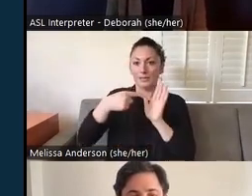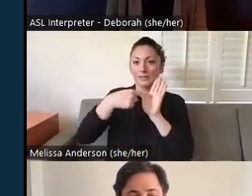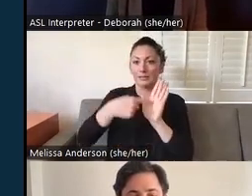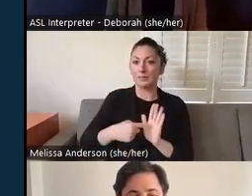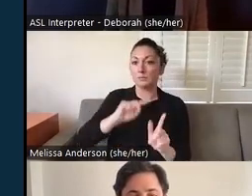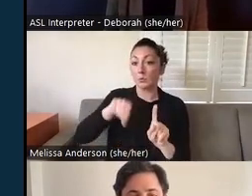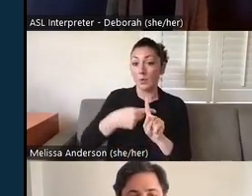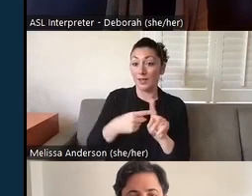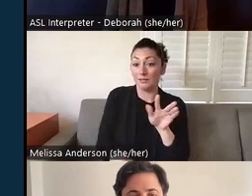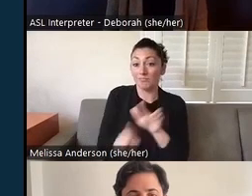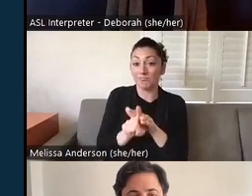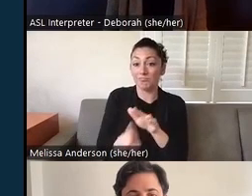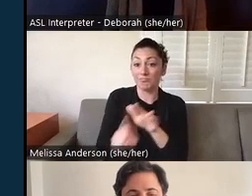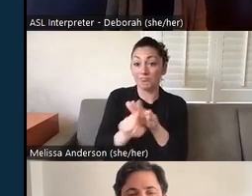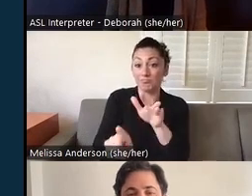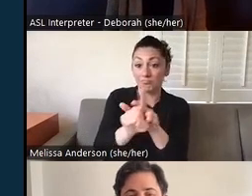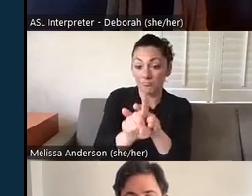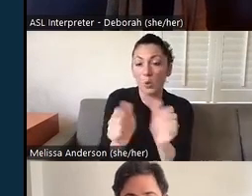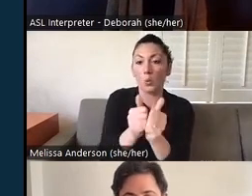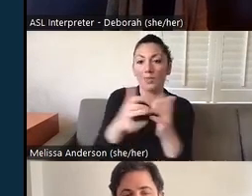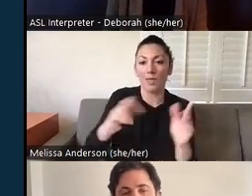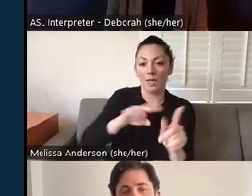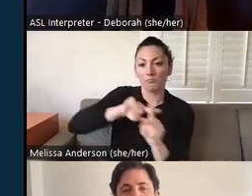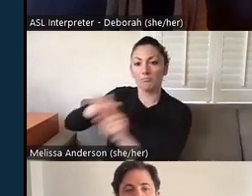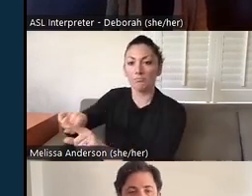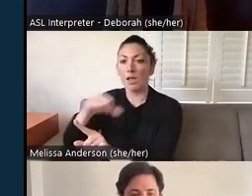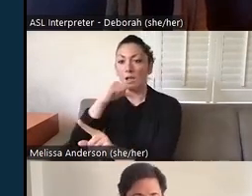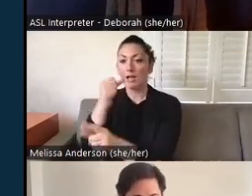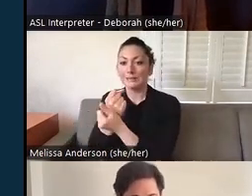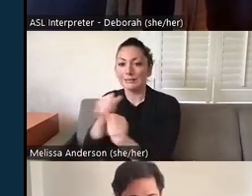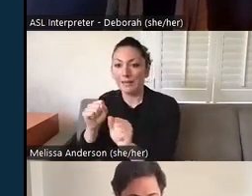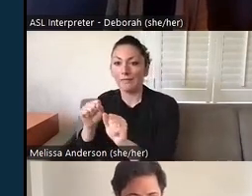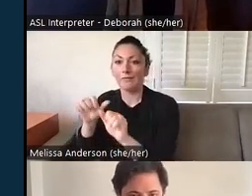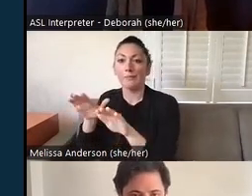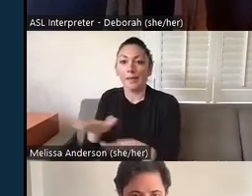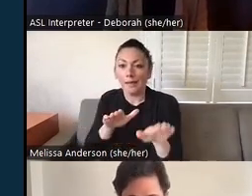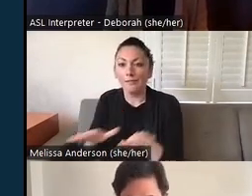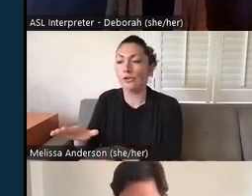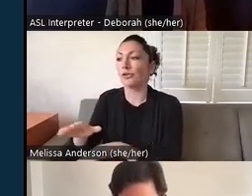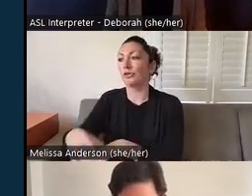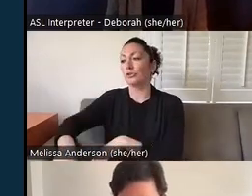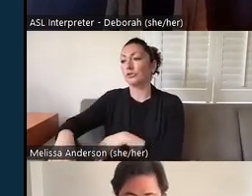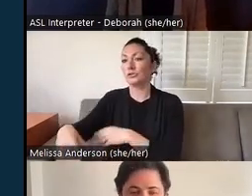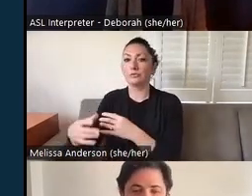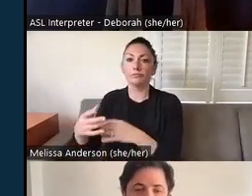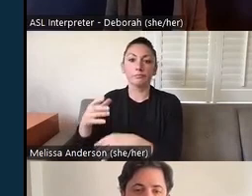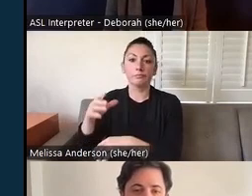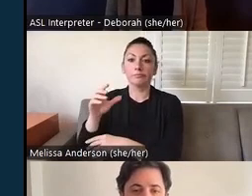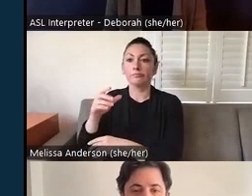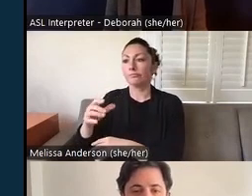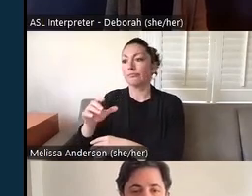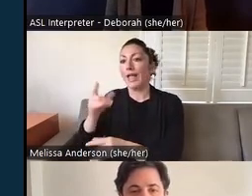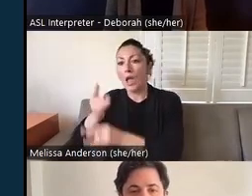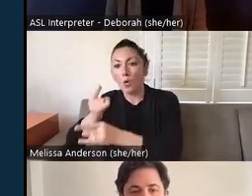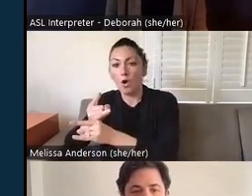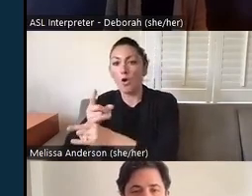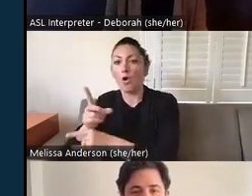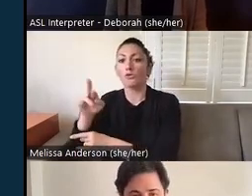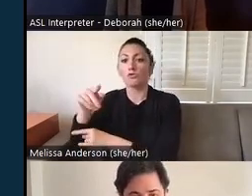based in the present, that need to retell the trauma narrative is not part of the treatment,